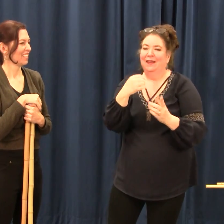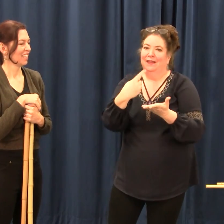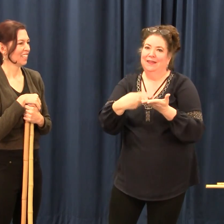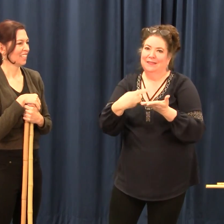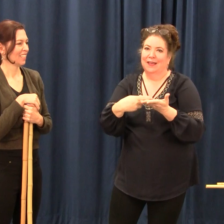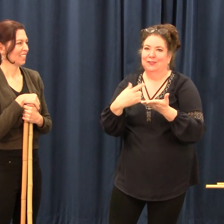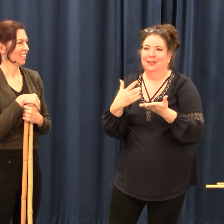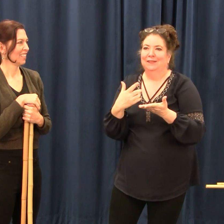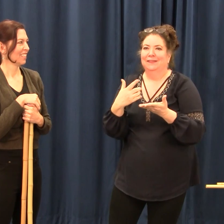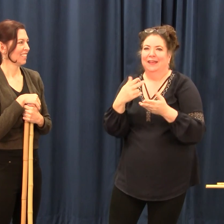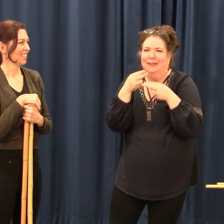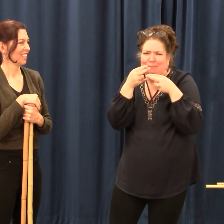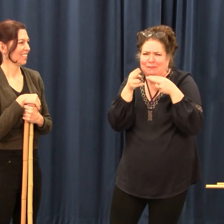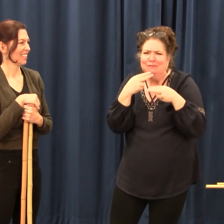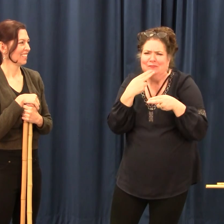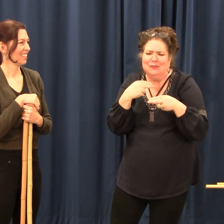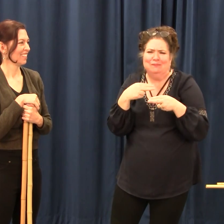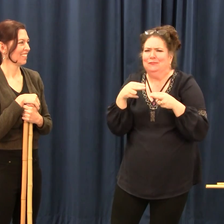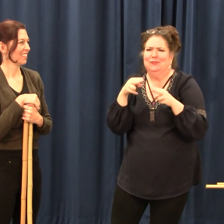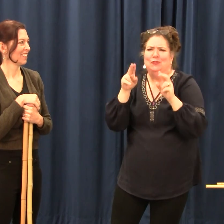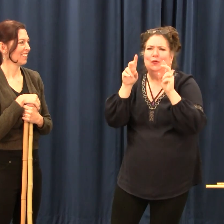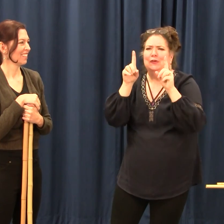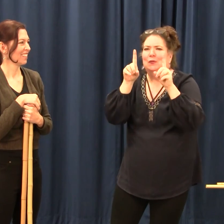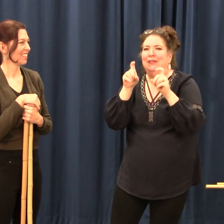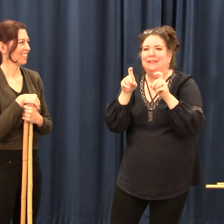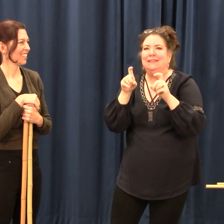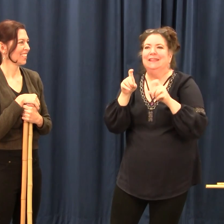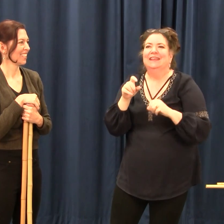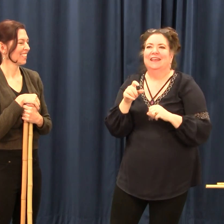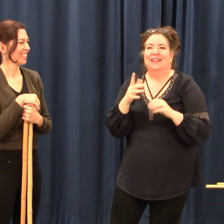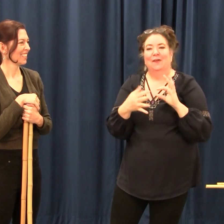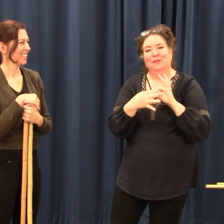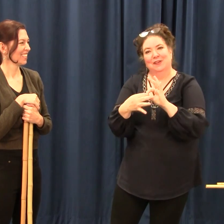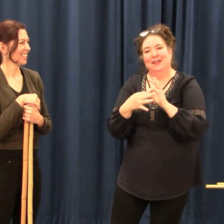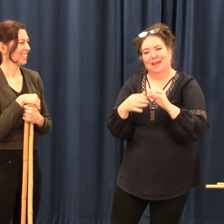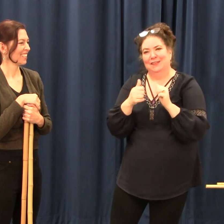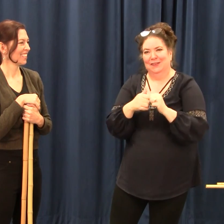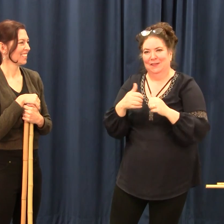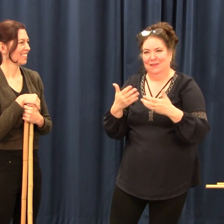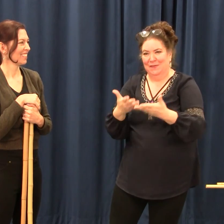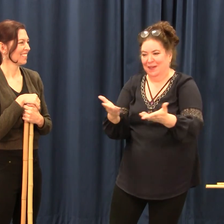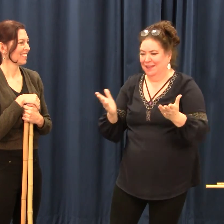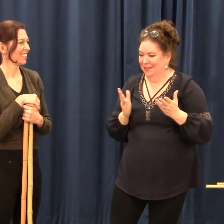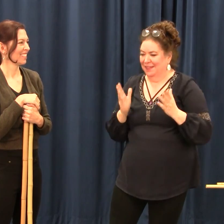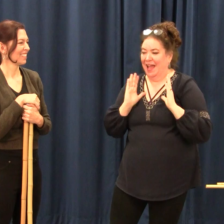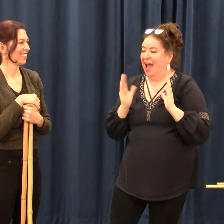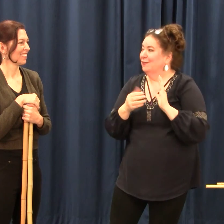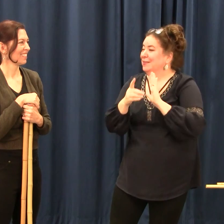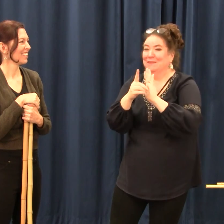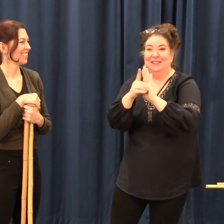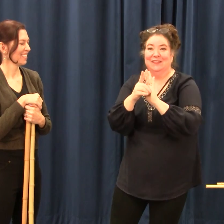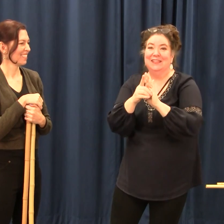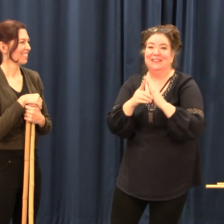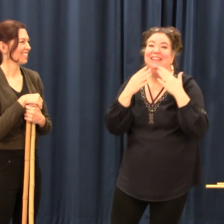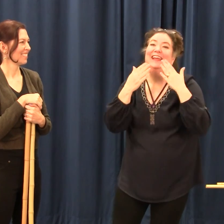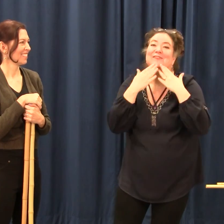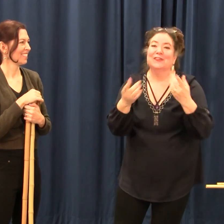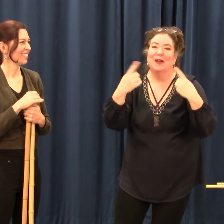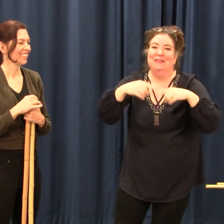and a discussion and short quiz that will connect with our talk & demonstration. Thanks for coming